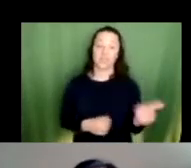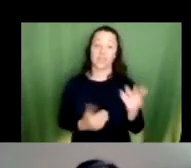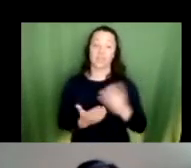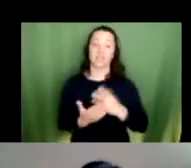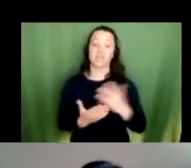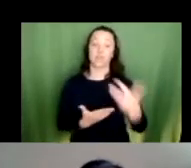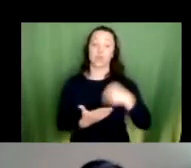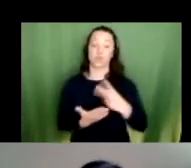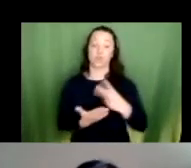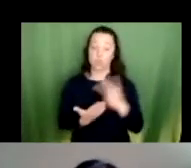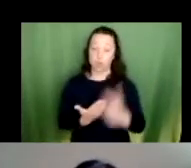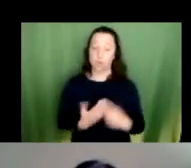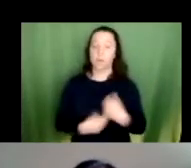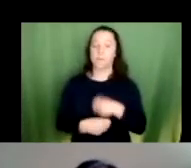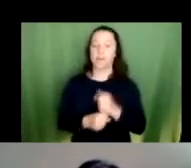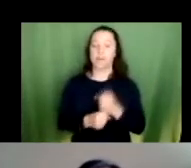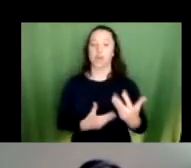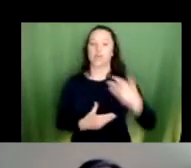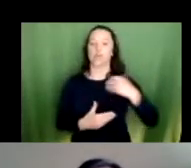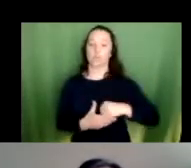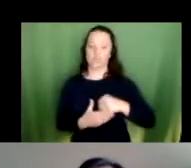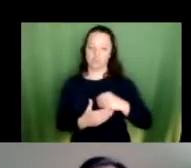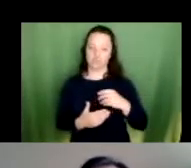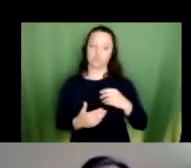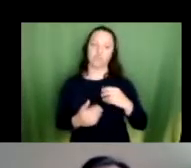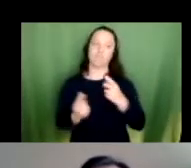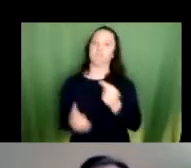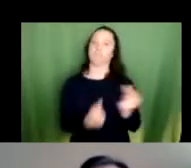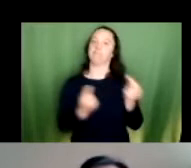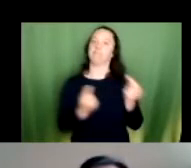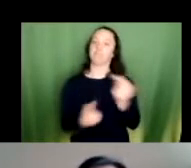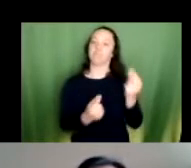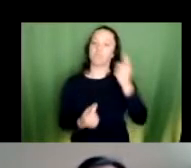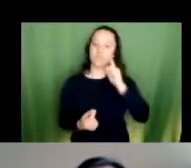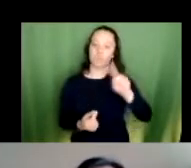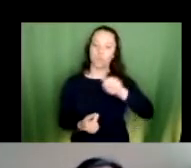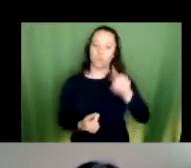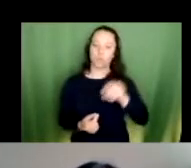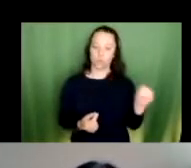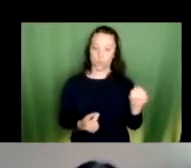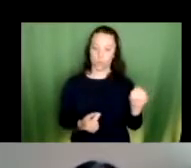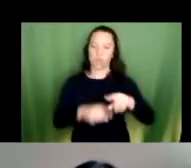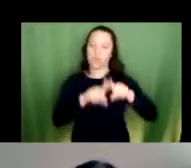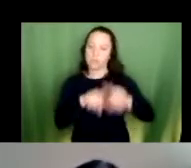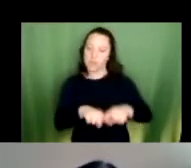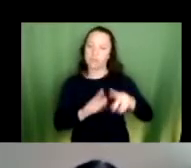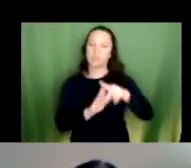inclusive programming across the zoo based on the principles of Universal Design for Learning.